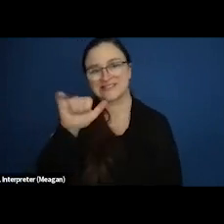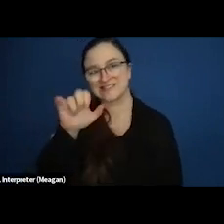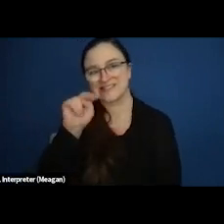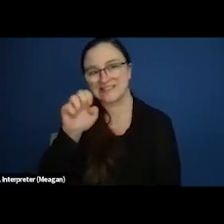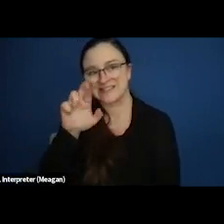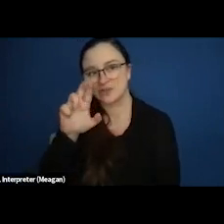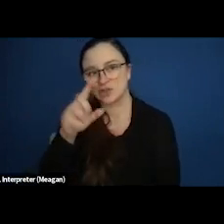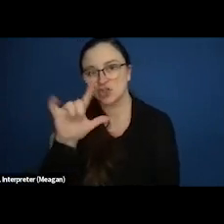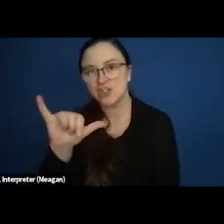Next slide.